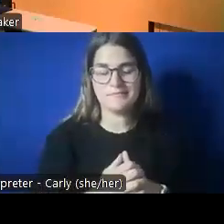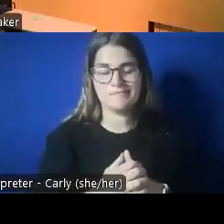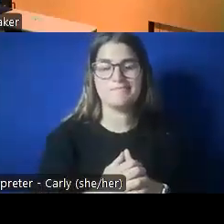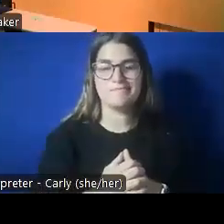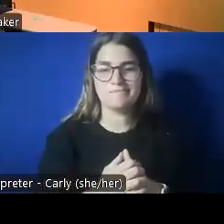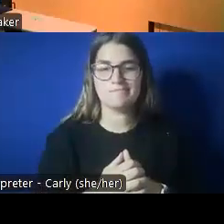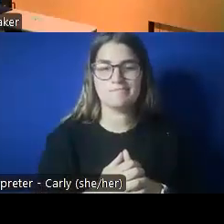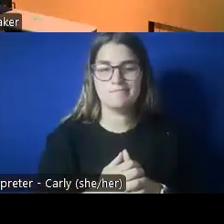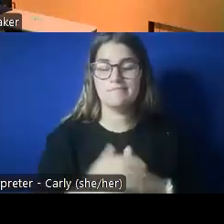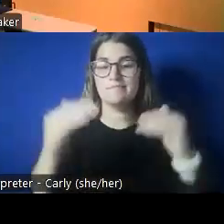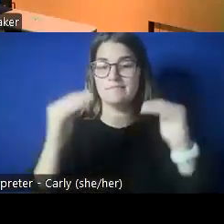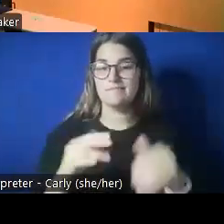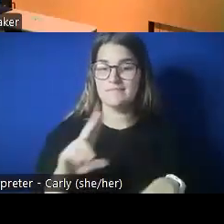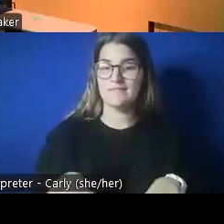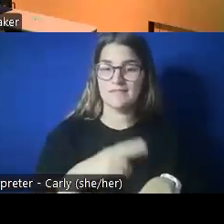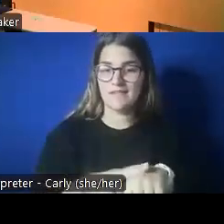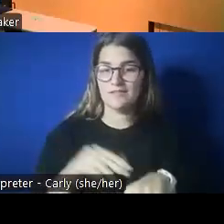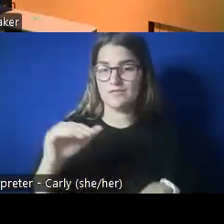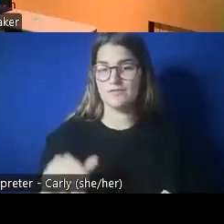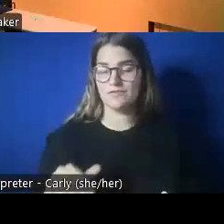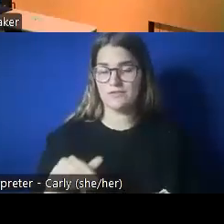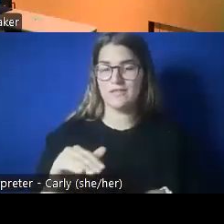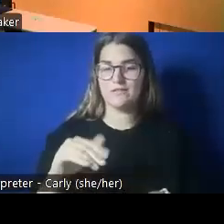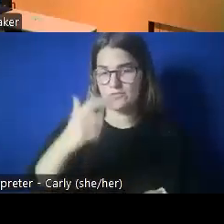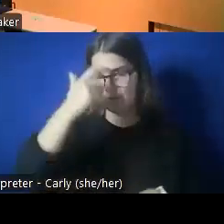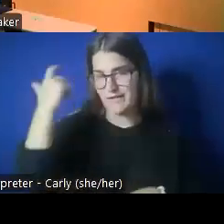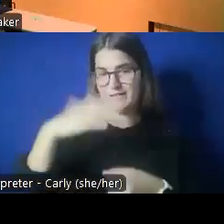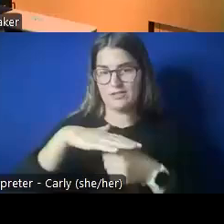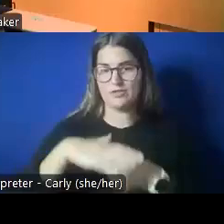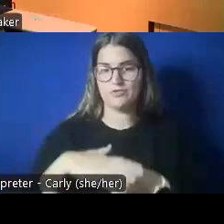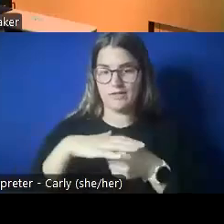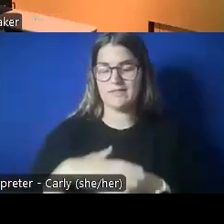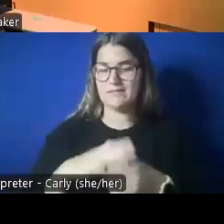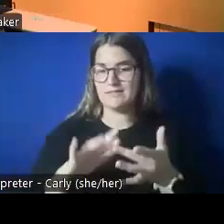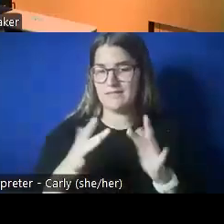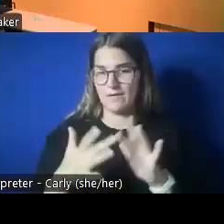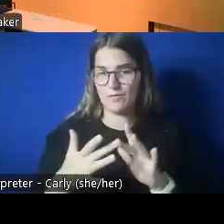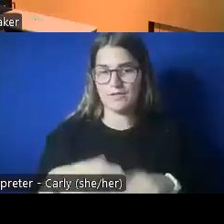the national child traumatic stress Network or nctsn has a wonderful website with a lot